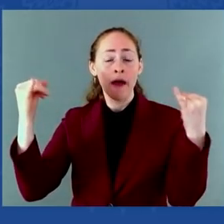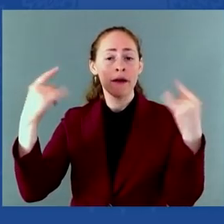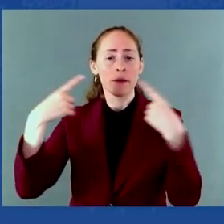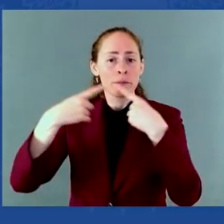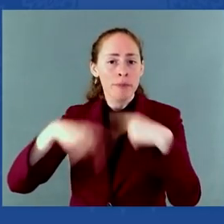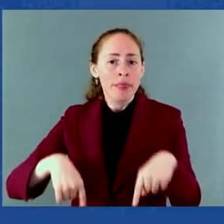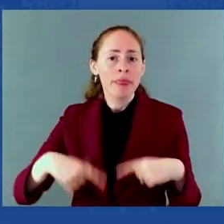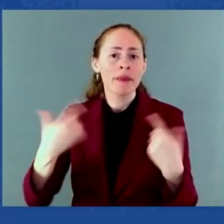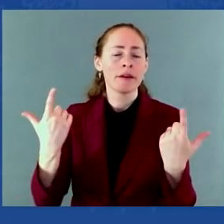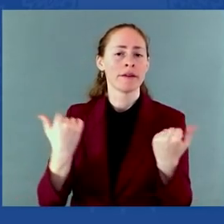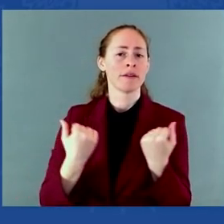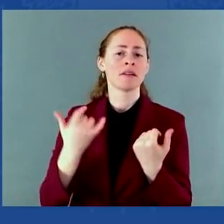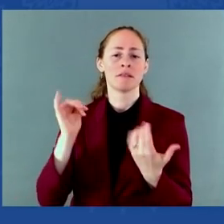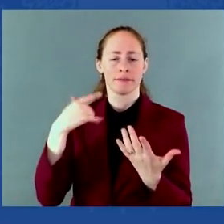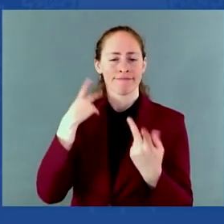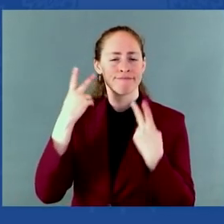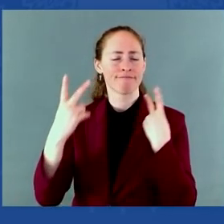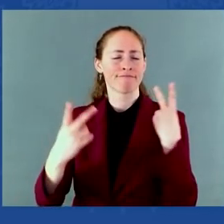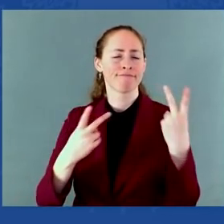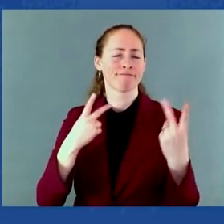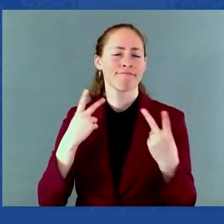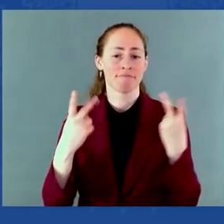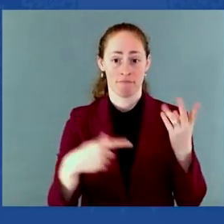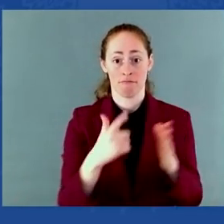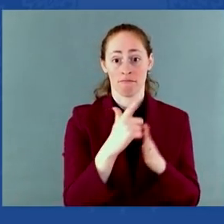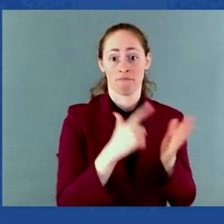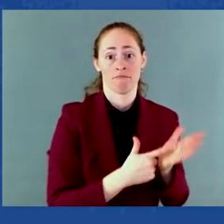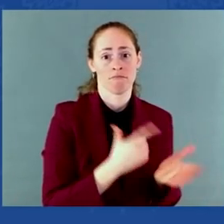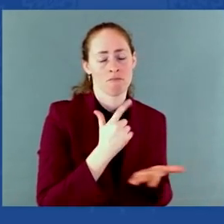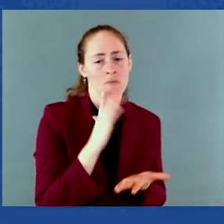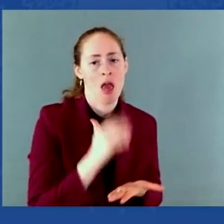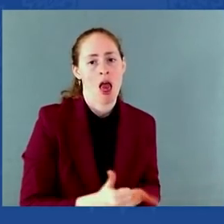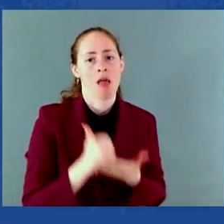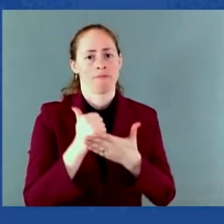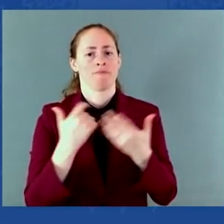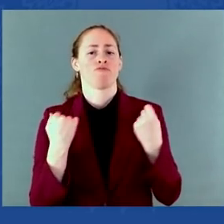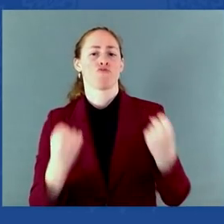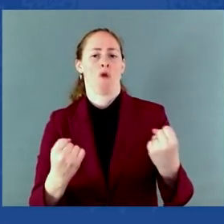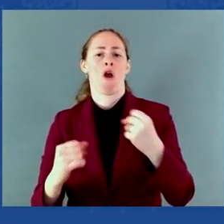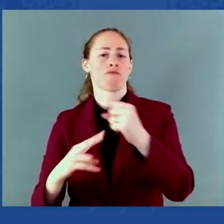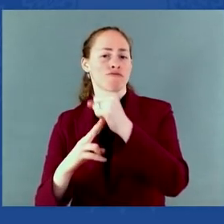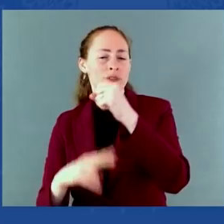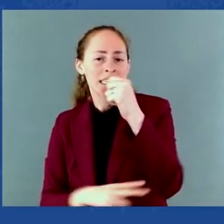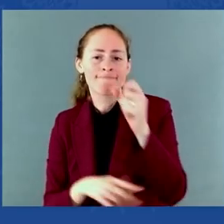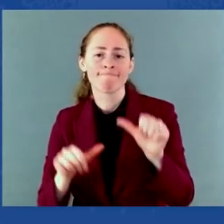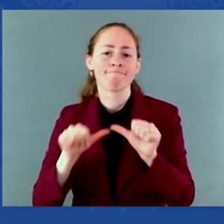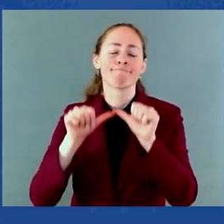our water systems, our powerlines, our grids, and -- for better and stronger resilience.